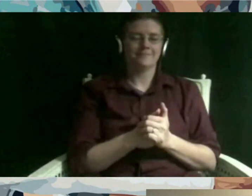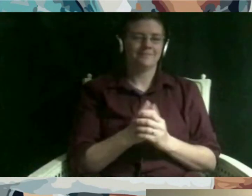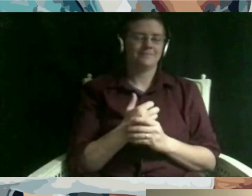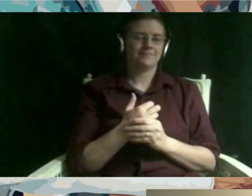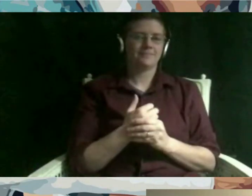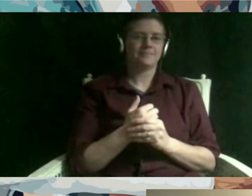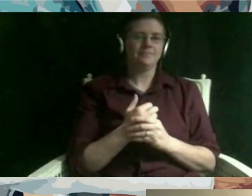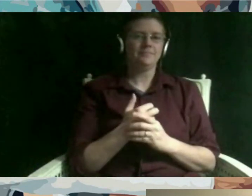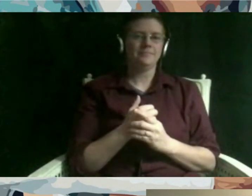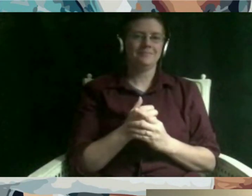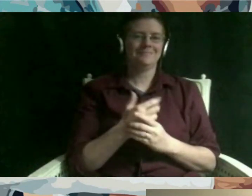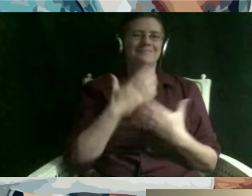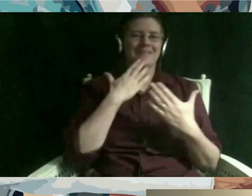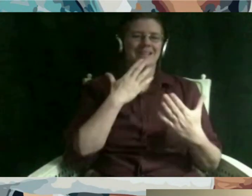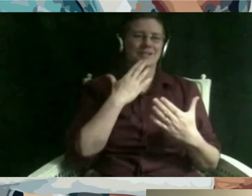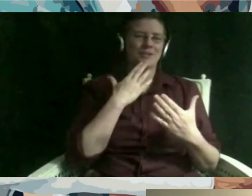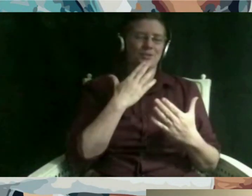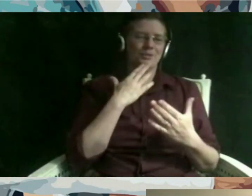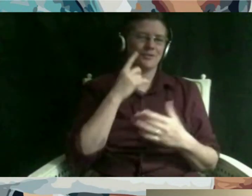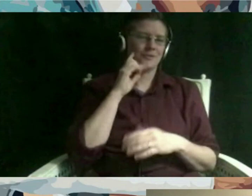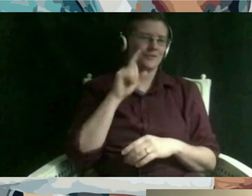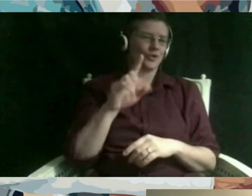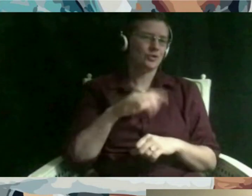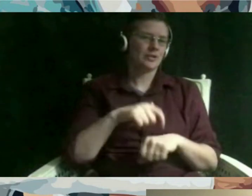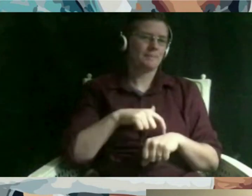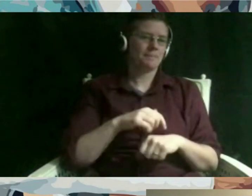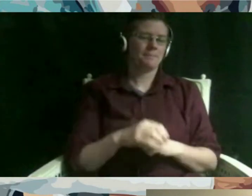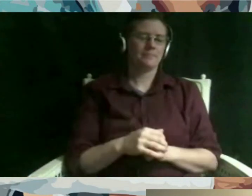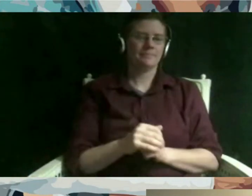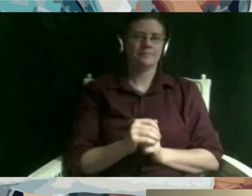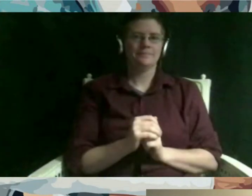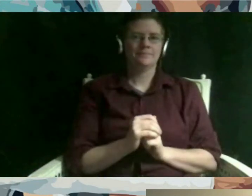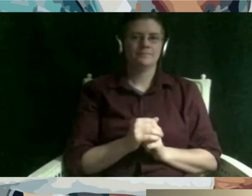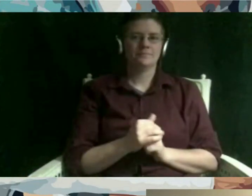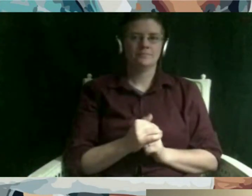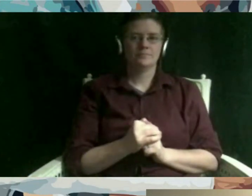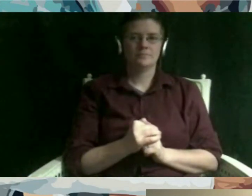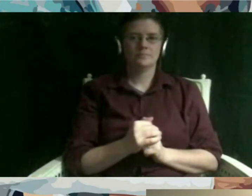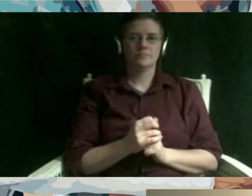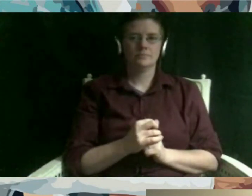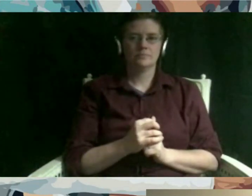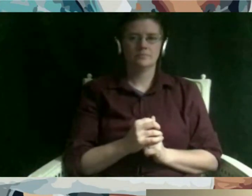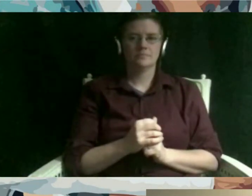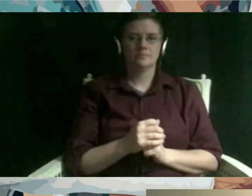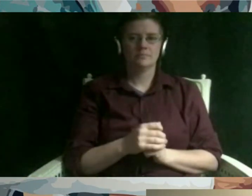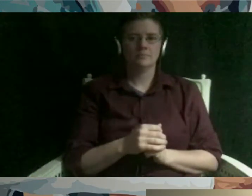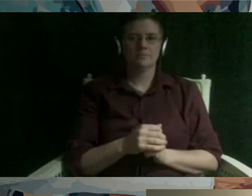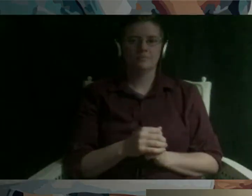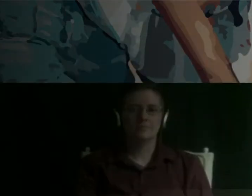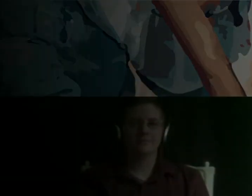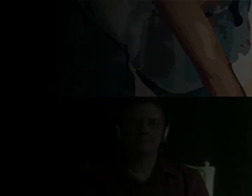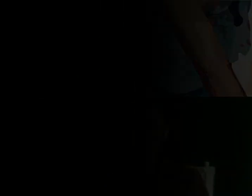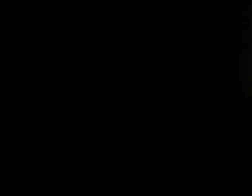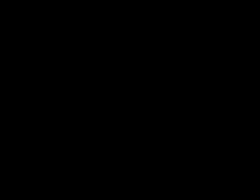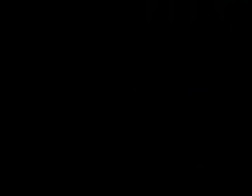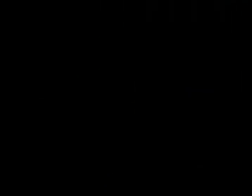awesome thank you thank you for your time thank you so much happy sunday to you as well